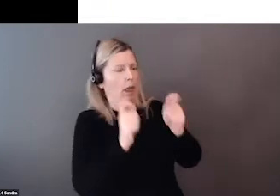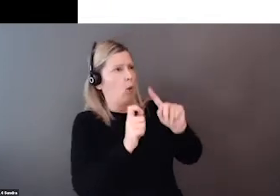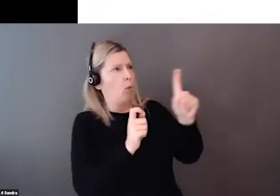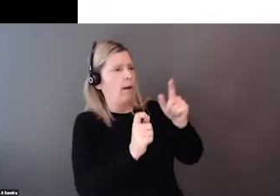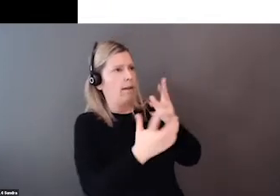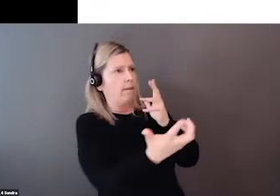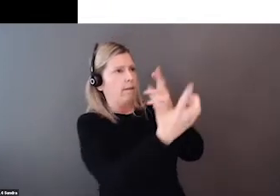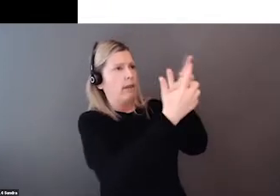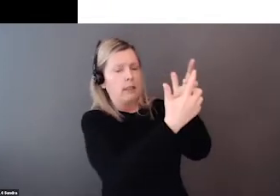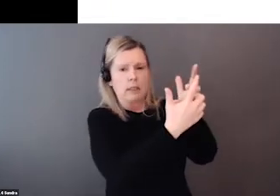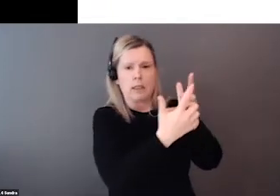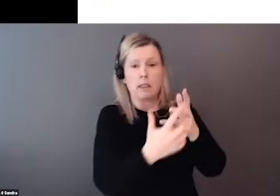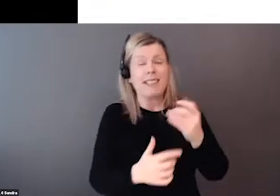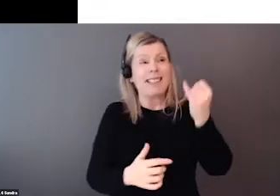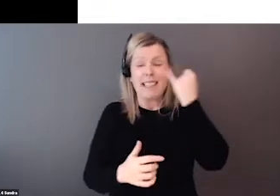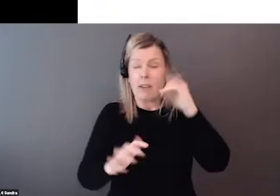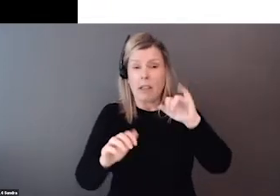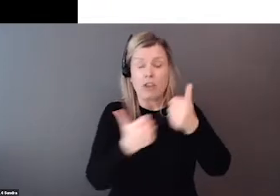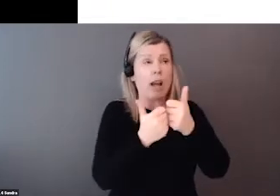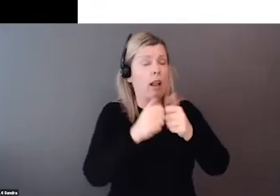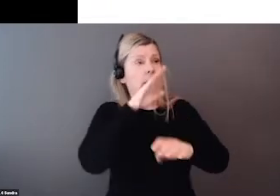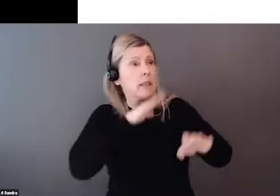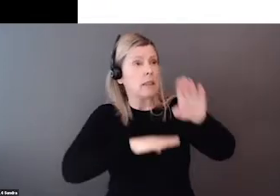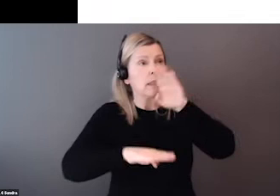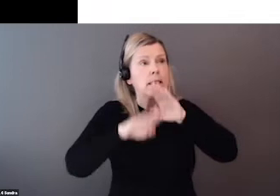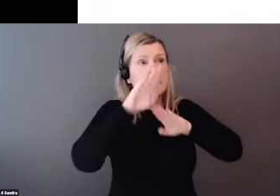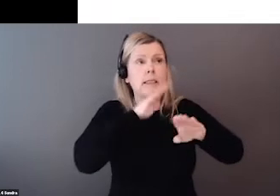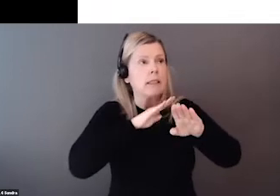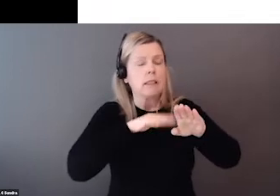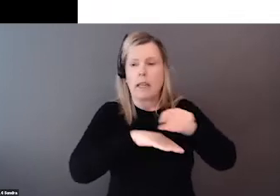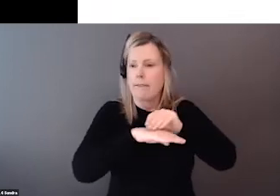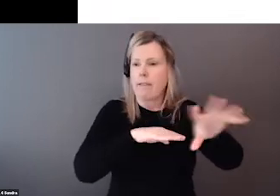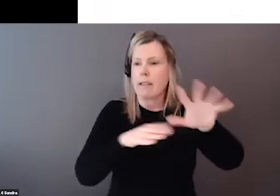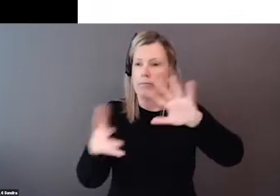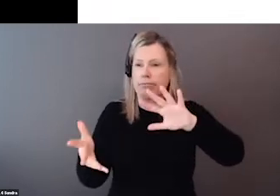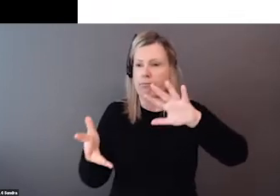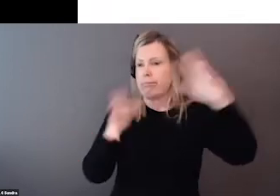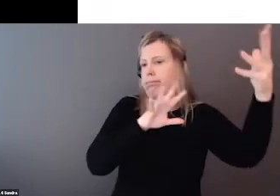challenges with employment during this period can have a scarring effect, and impact employment across the life course.